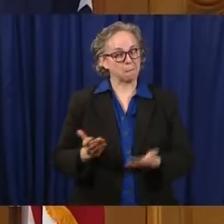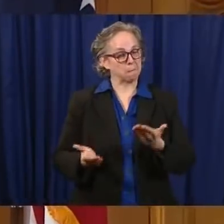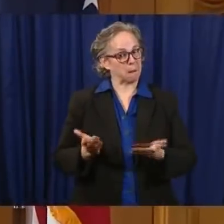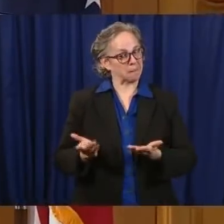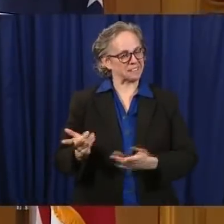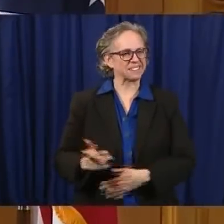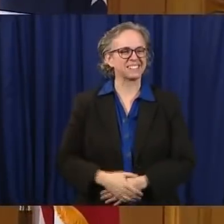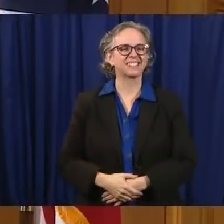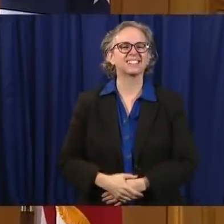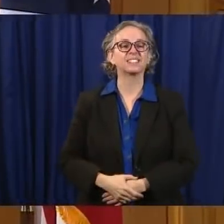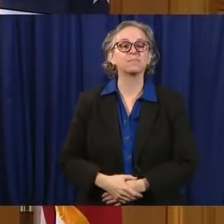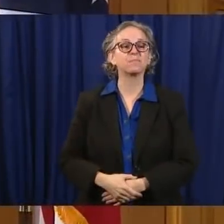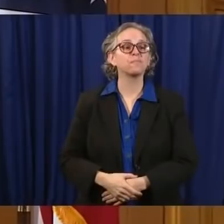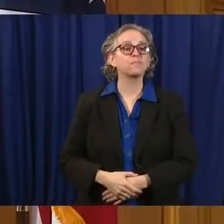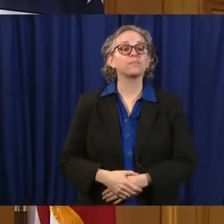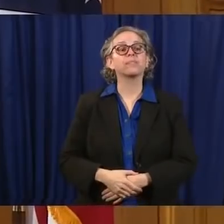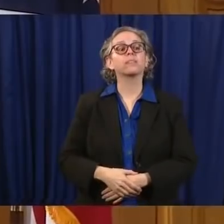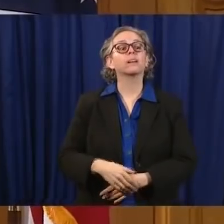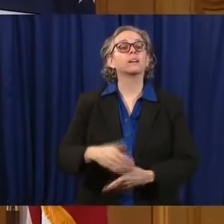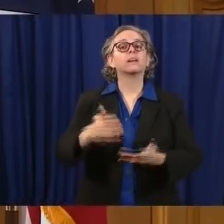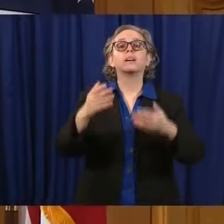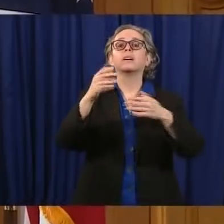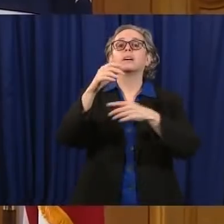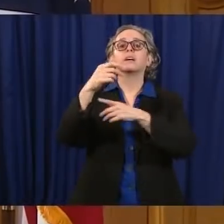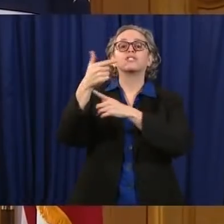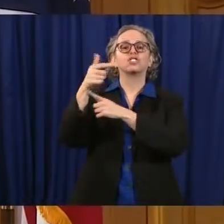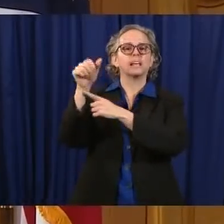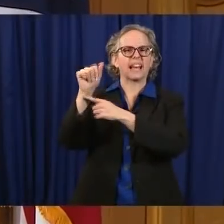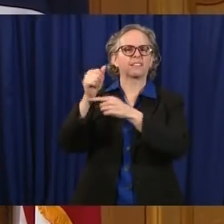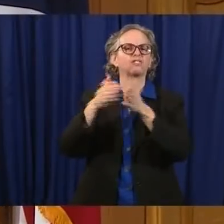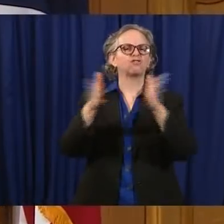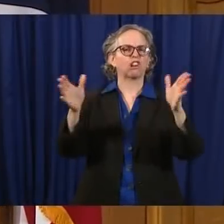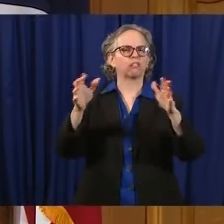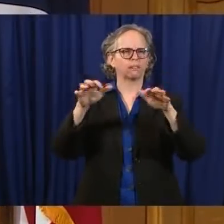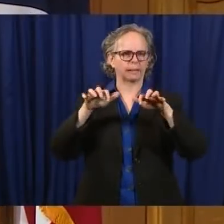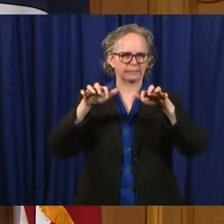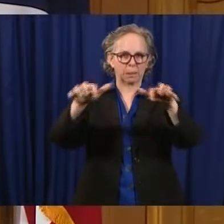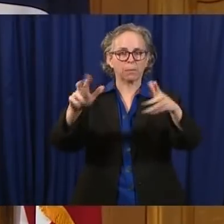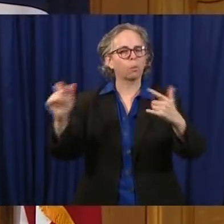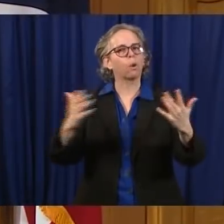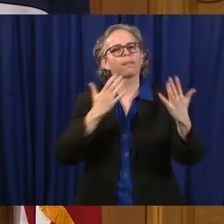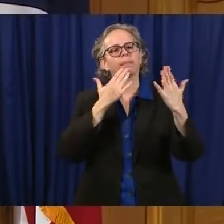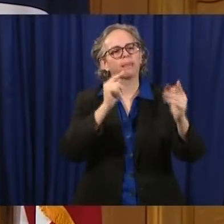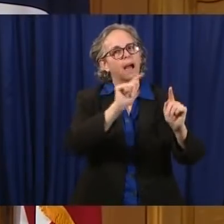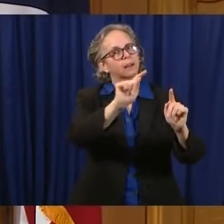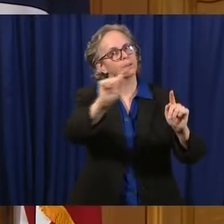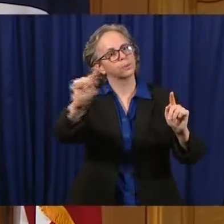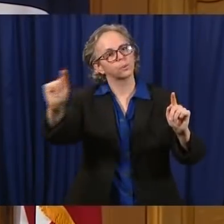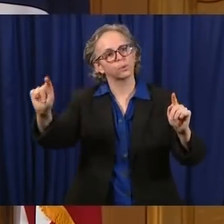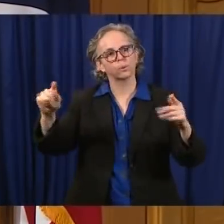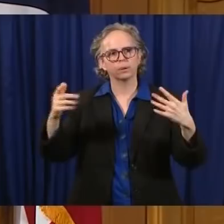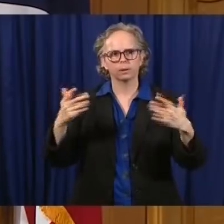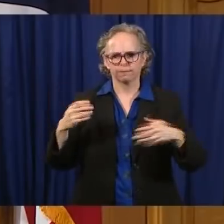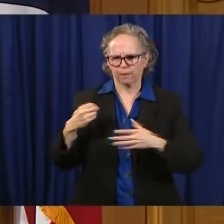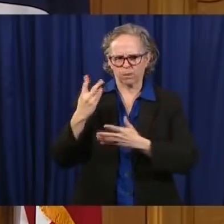IS, THE SANITIZER WAS THERE, AND MAYBE EVEN DR. AMY ACTON AS WELL.